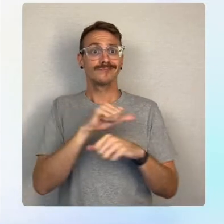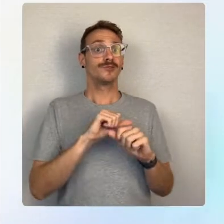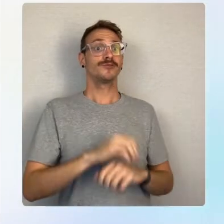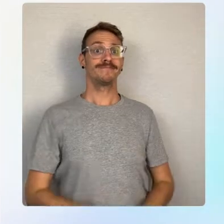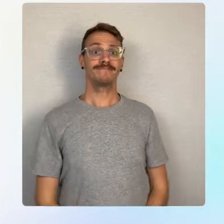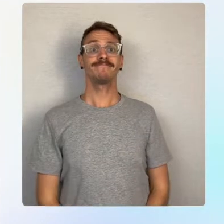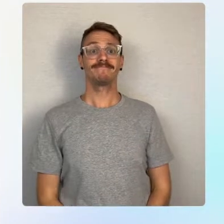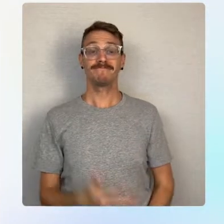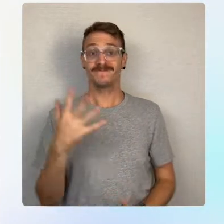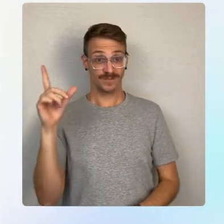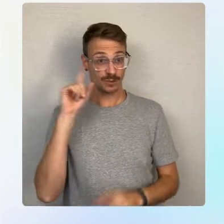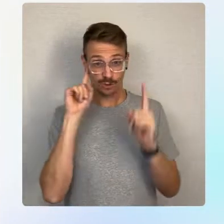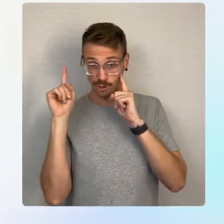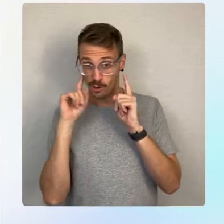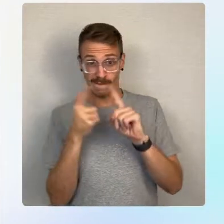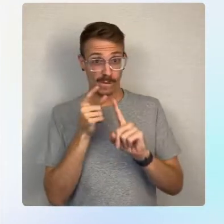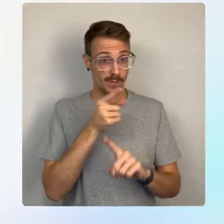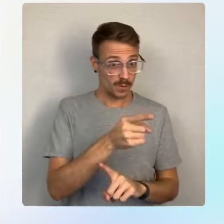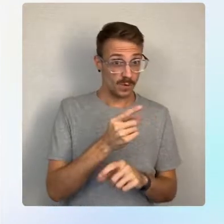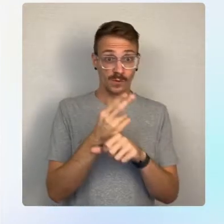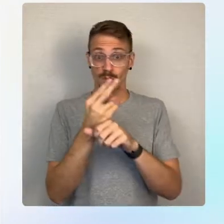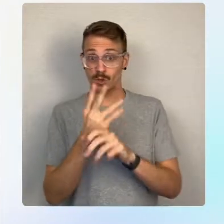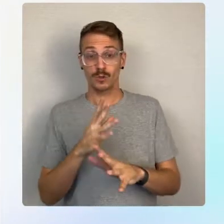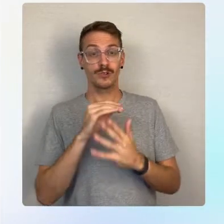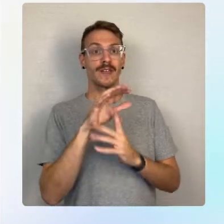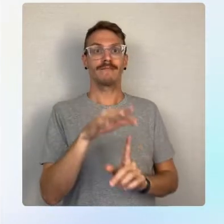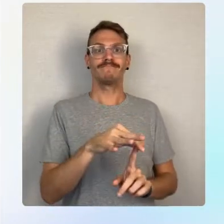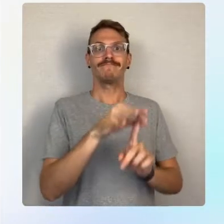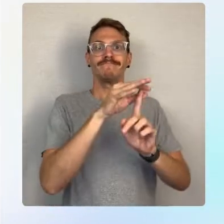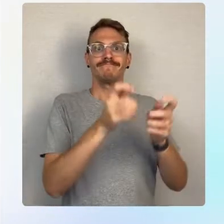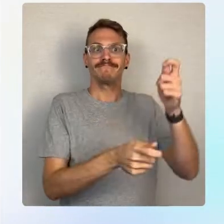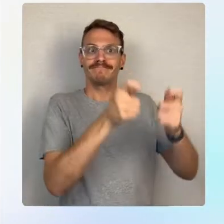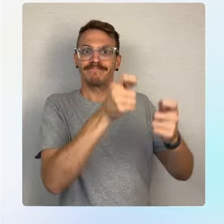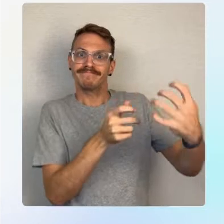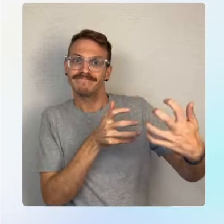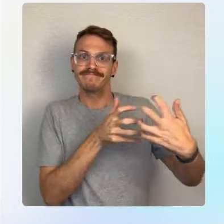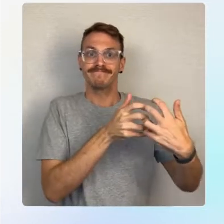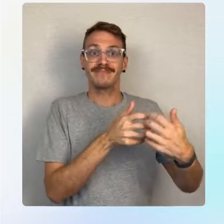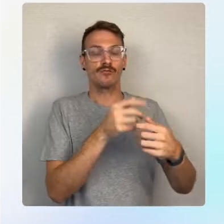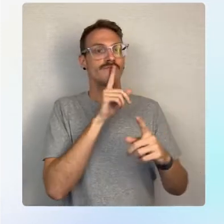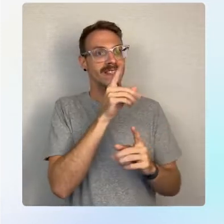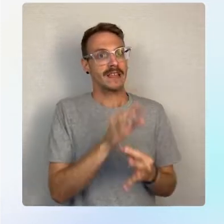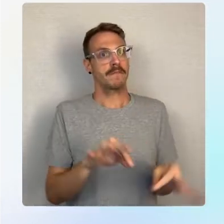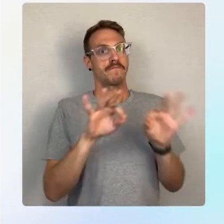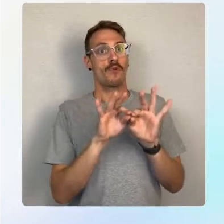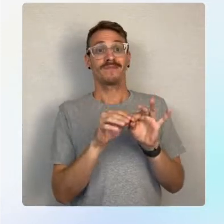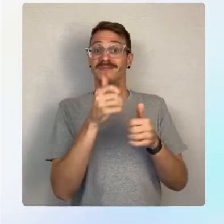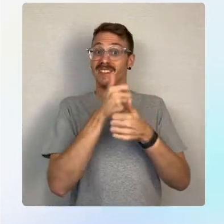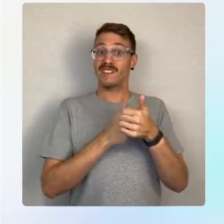We've heard from you and users that customization is really important. Every human being has a unique way